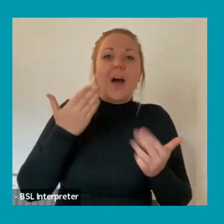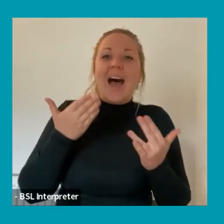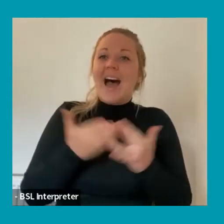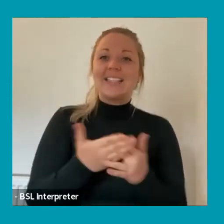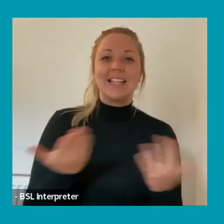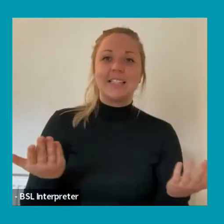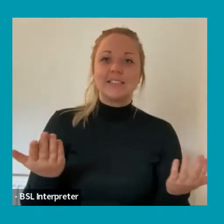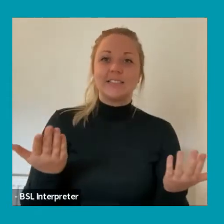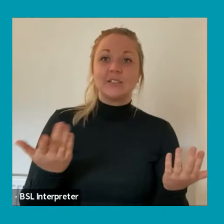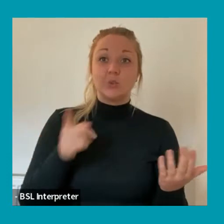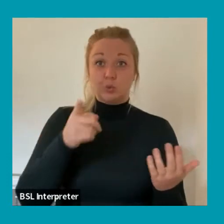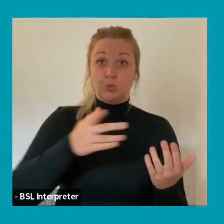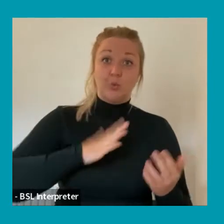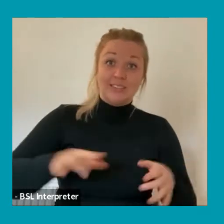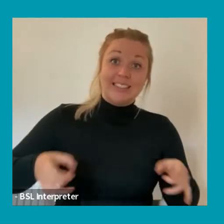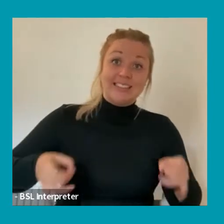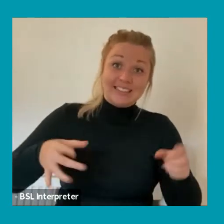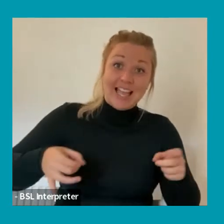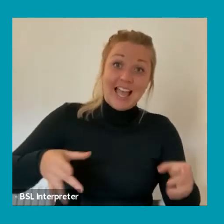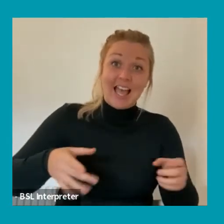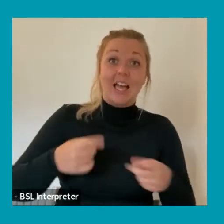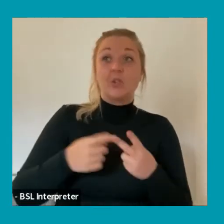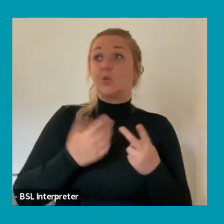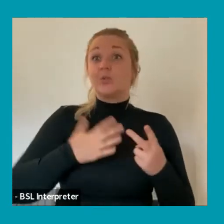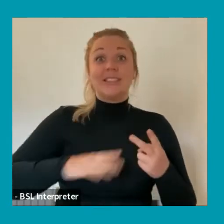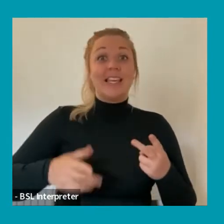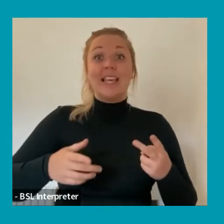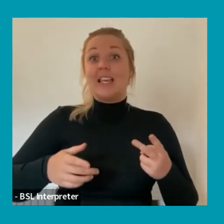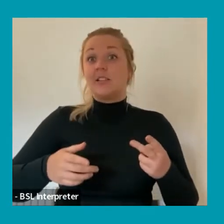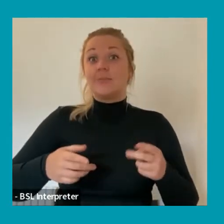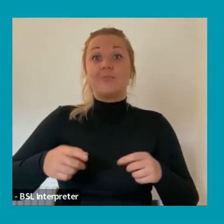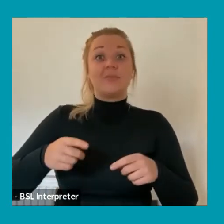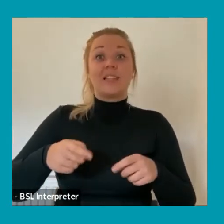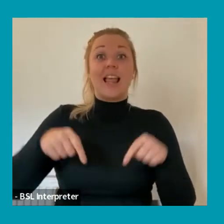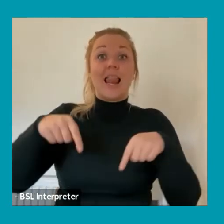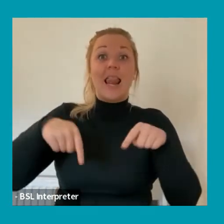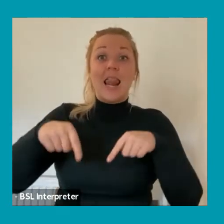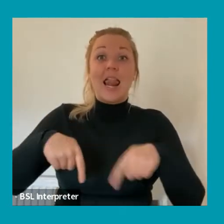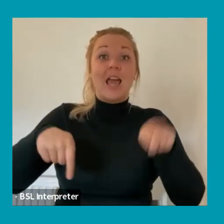needs met And so the organisation is missing out on your productivity.